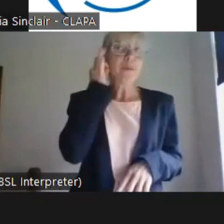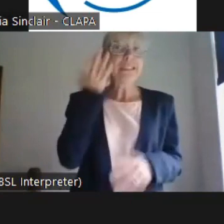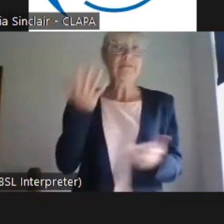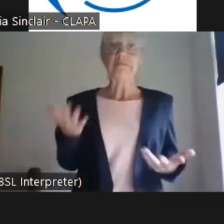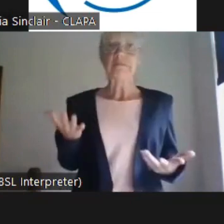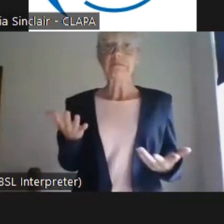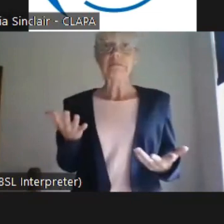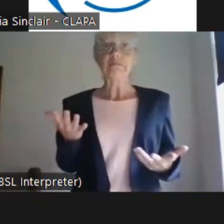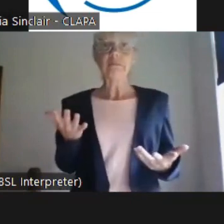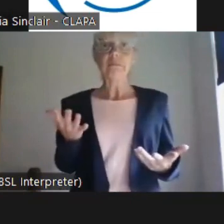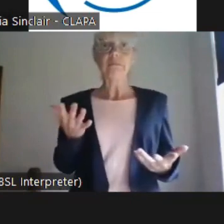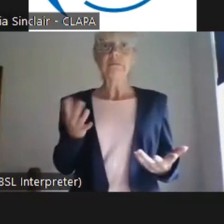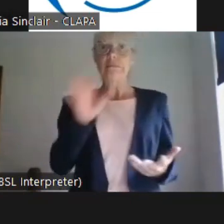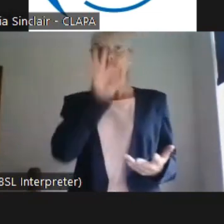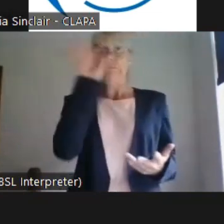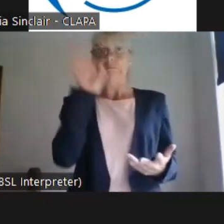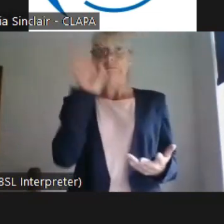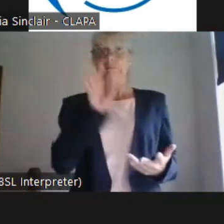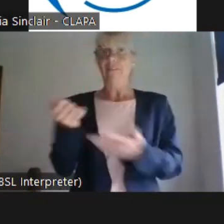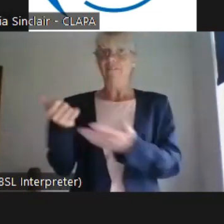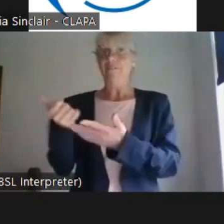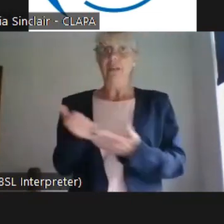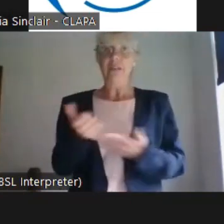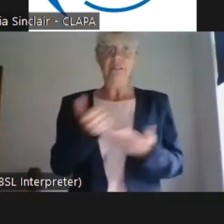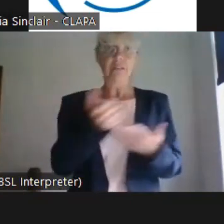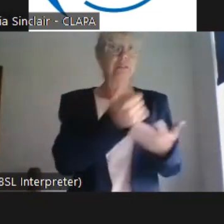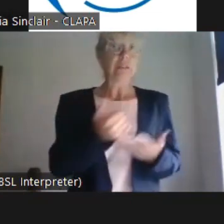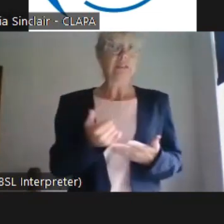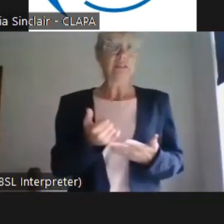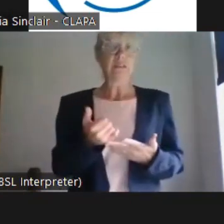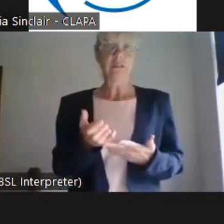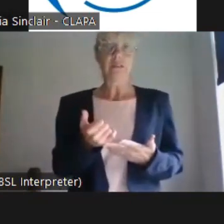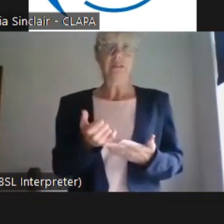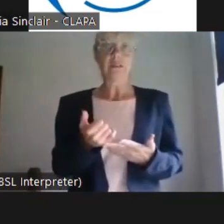which advice to follow we kind of perhaps already touched on this but I don't know